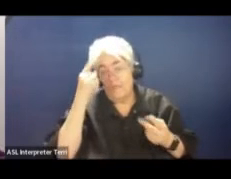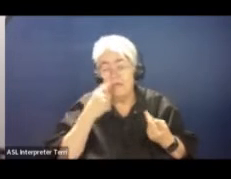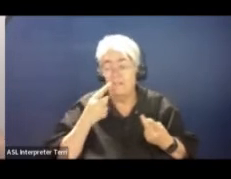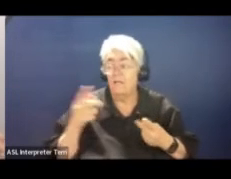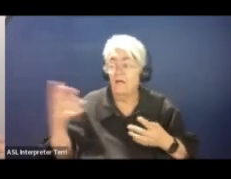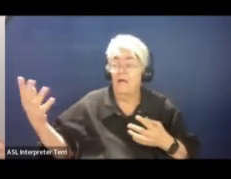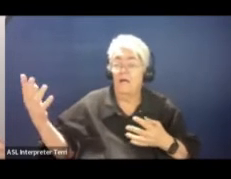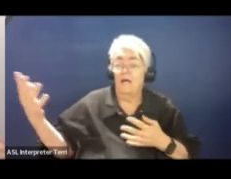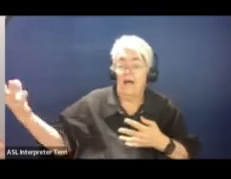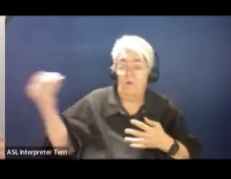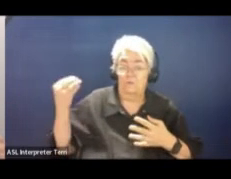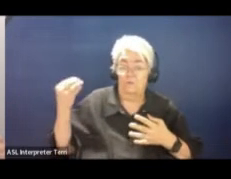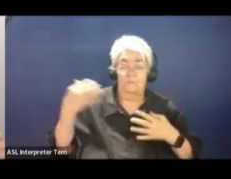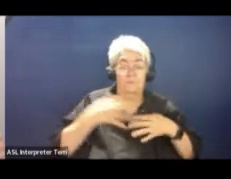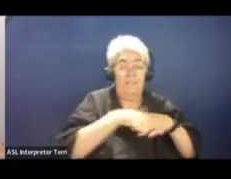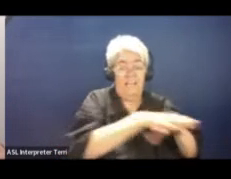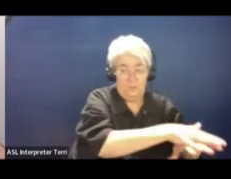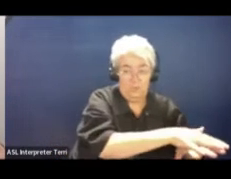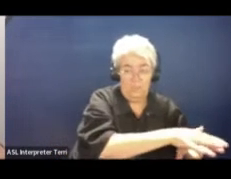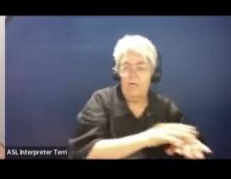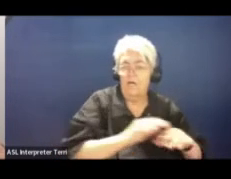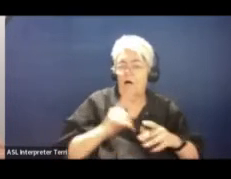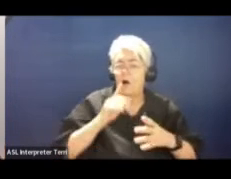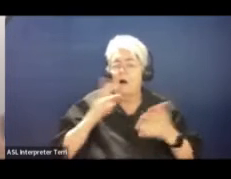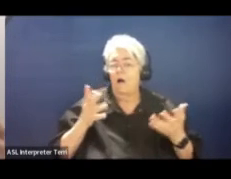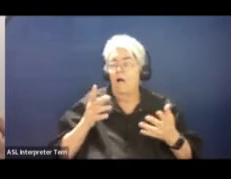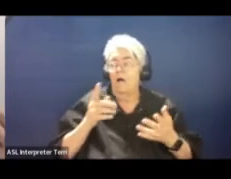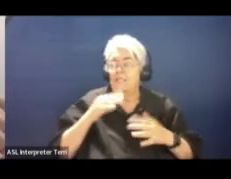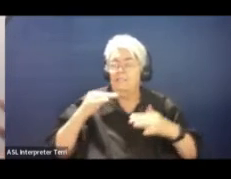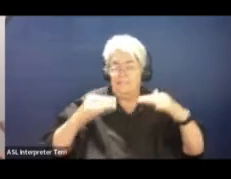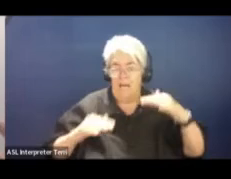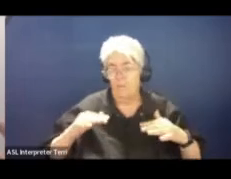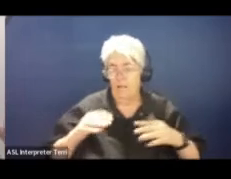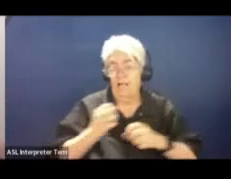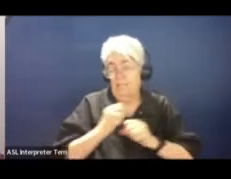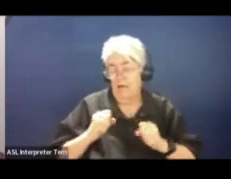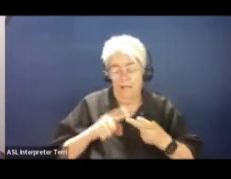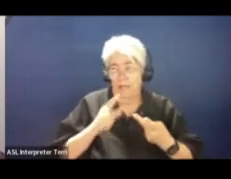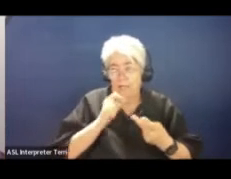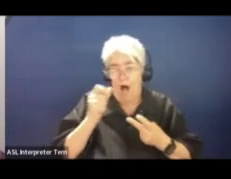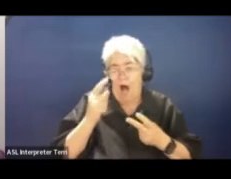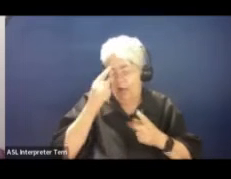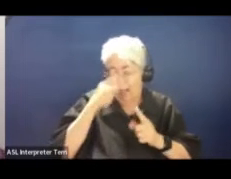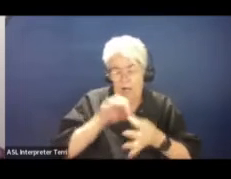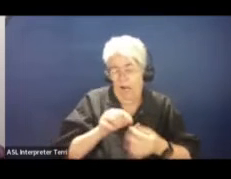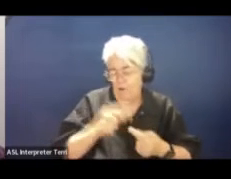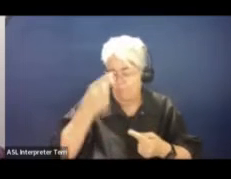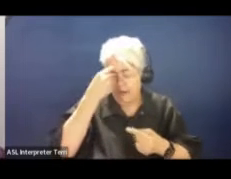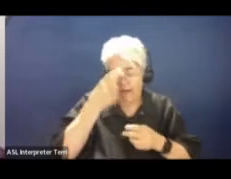stabilization goals that are not always brain injury relevant, like getting a driver's license back are a replacement birth